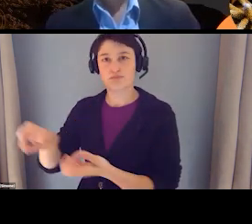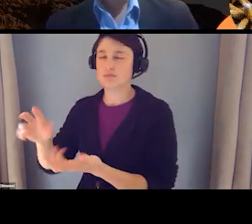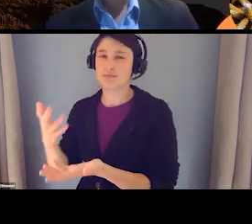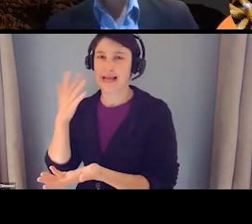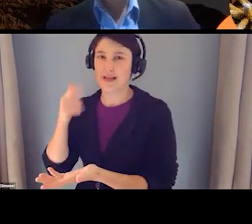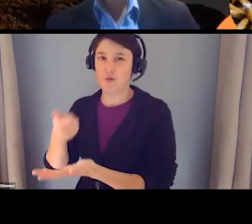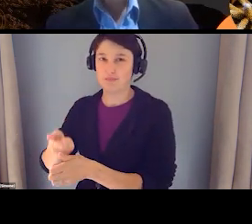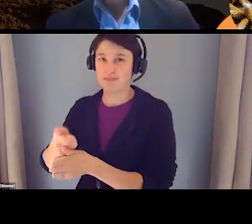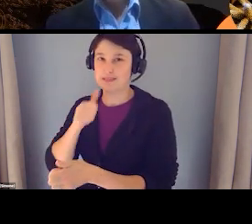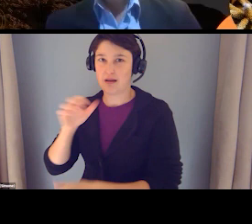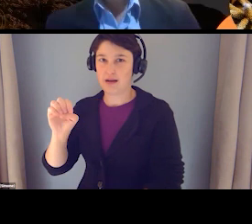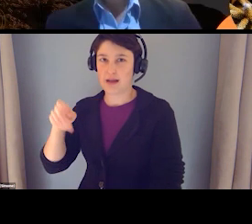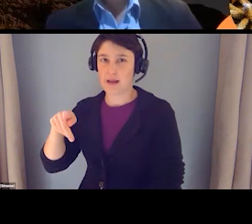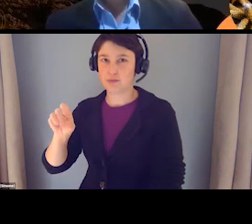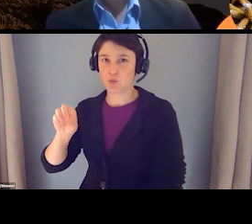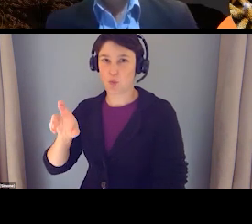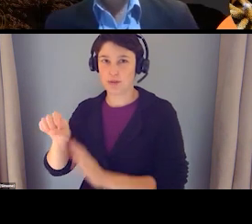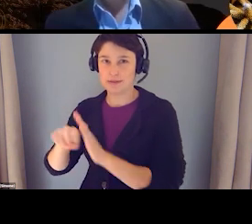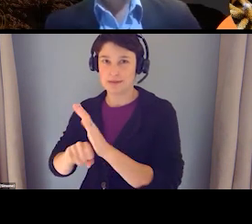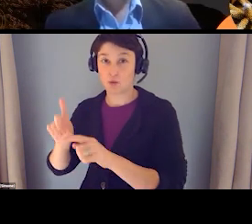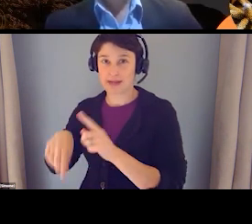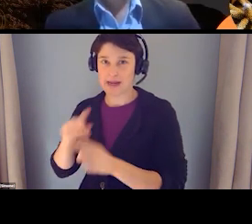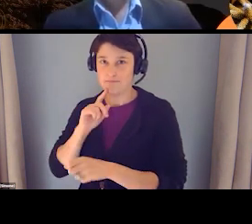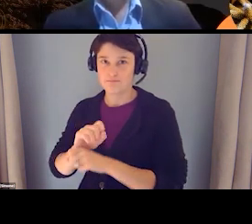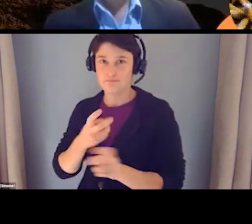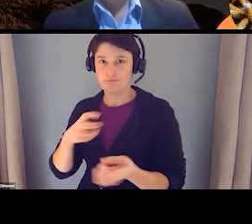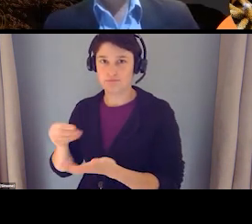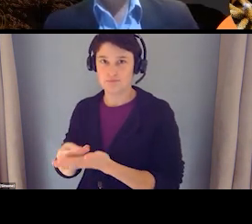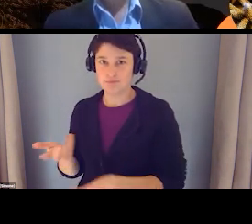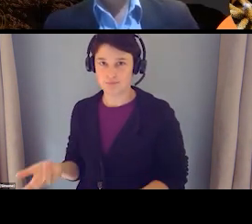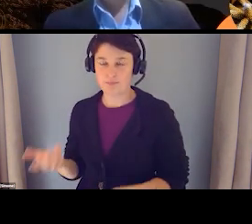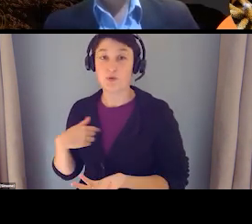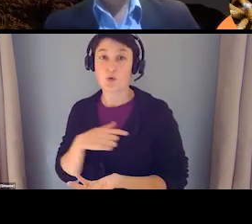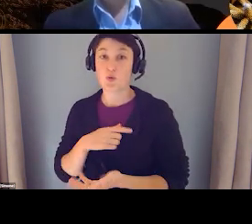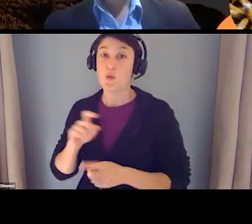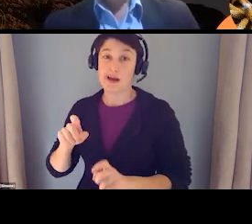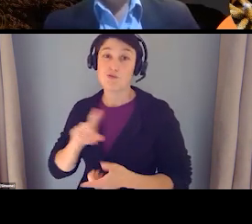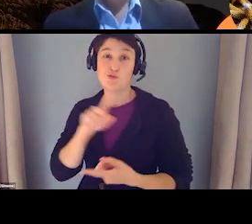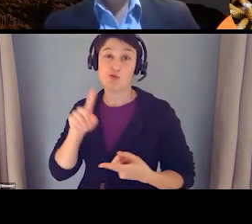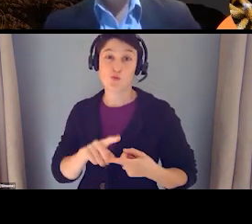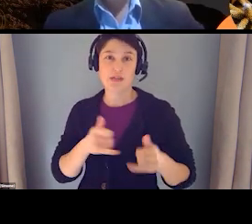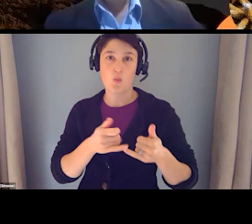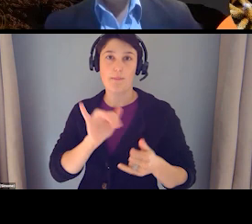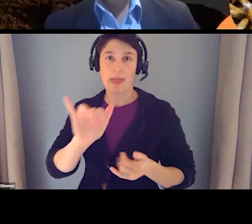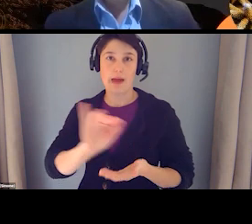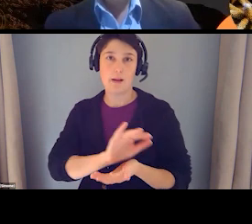So we actually have to reduce the award by that amount of EPSCoR funding. There are some things that we can do.